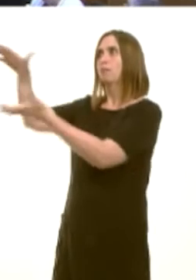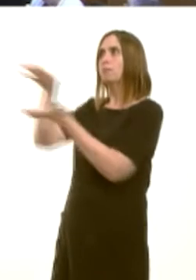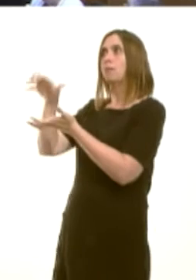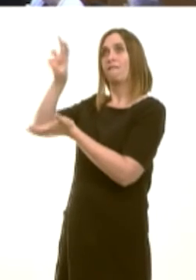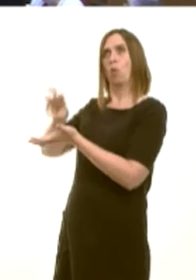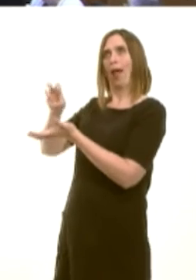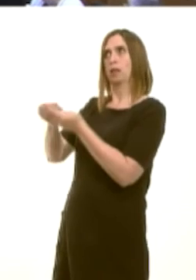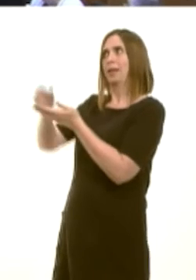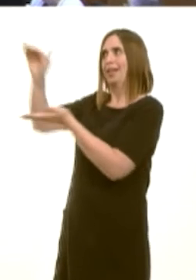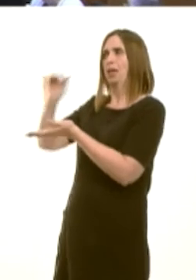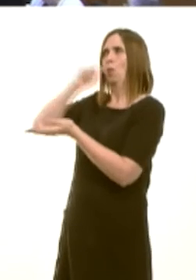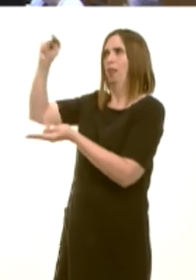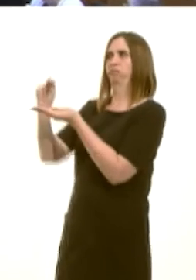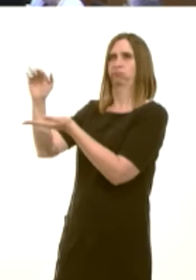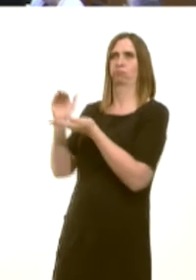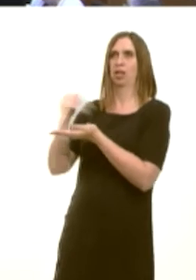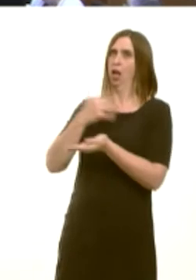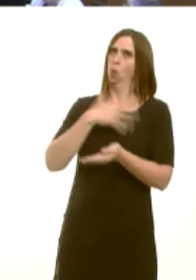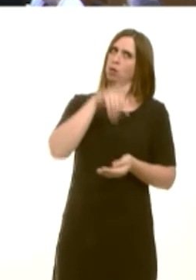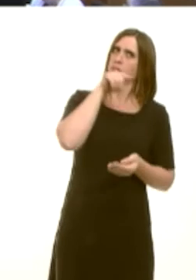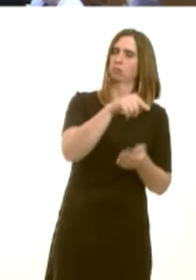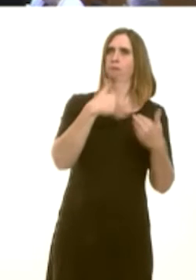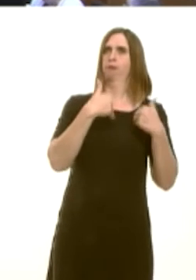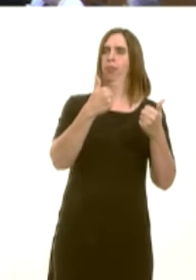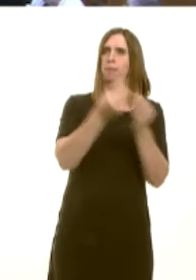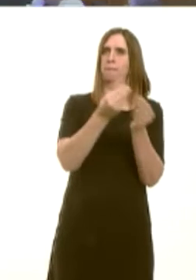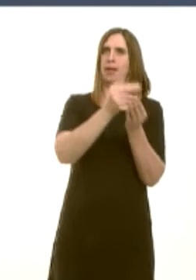Leanne Wood: First Minister, today, the Royal College of General Practitioners have said